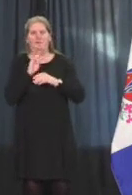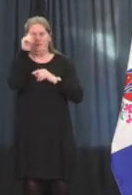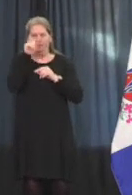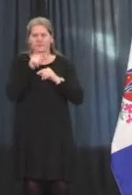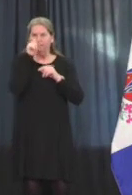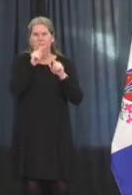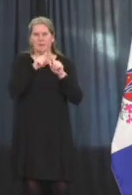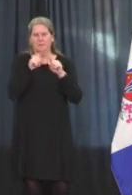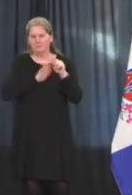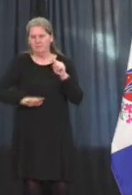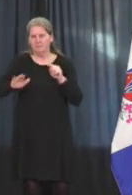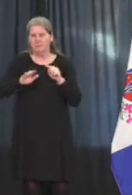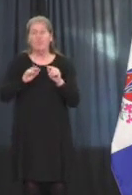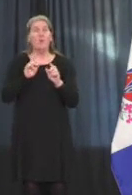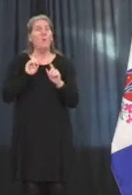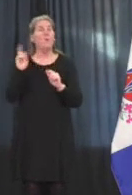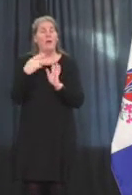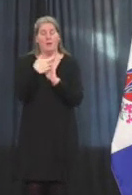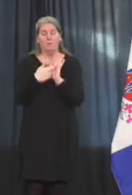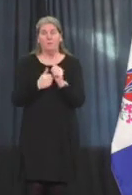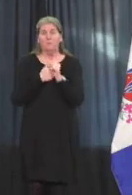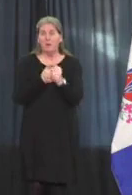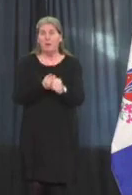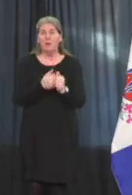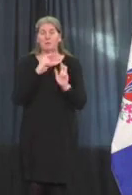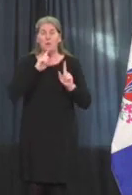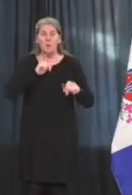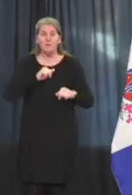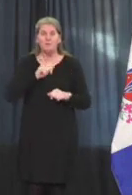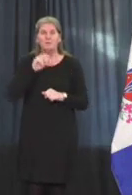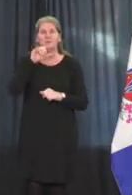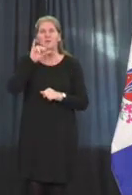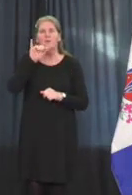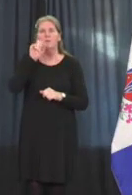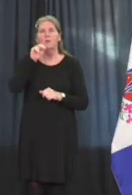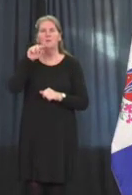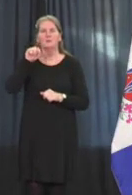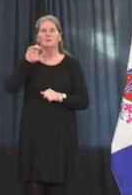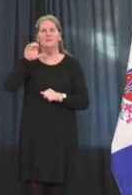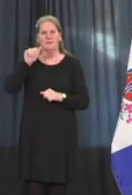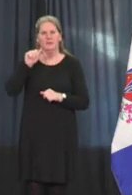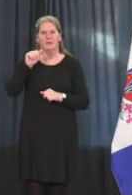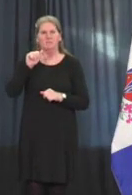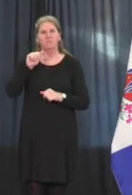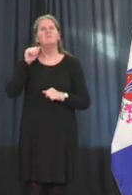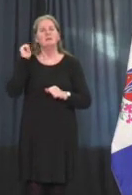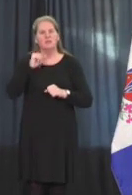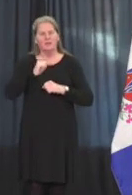YUKON.CA AND ARE NOW ENFORCEABLE UNDER THE CIVIL EMERGENCY MEASURES ACT.